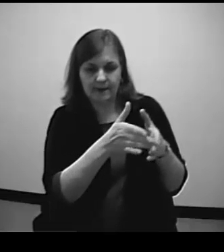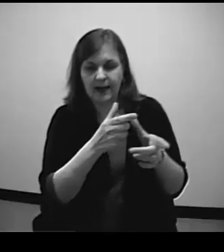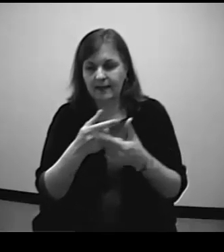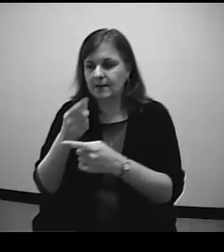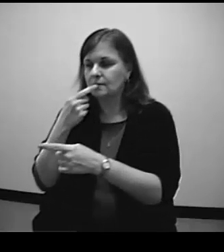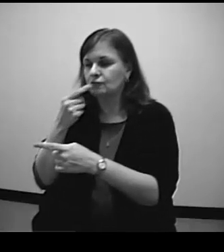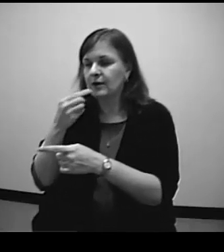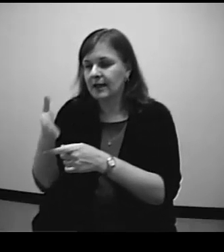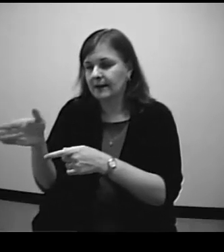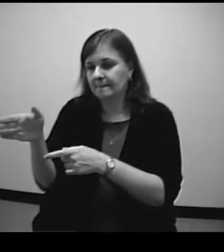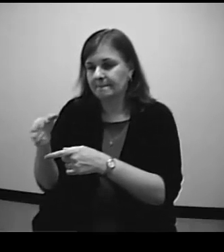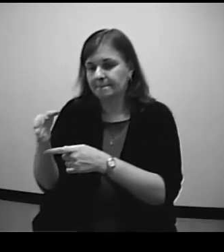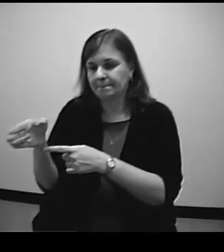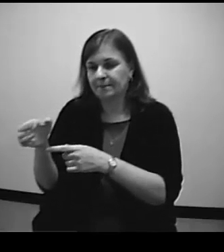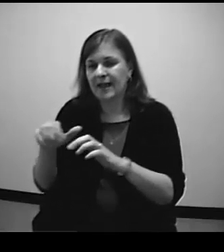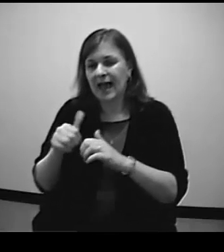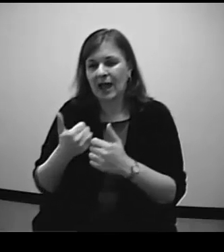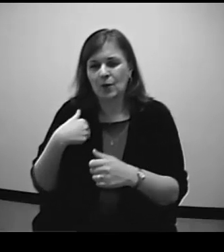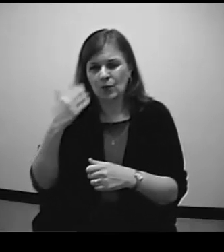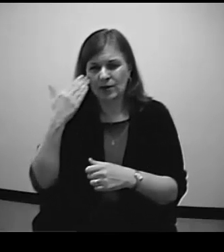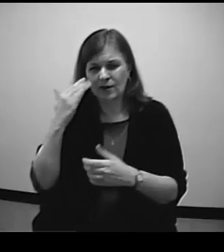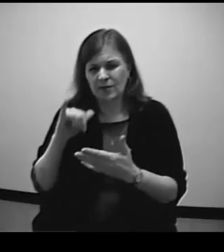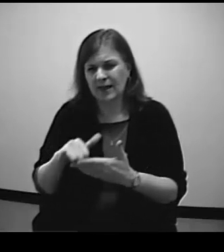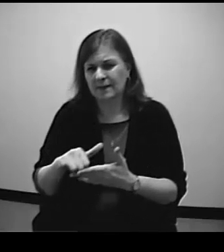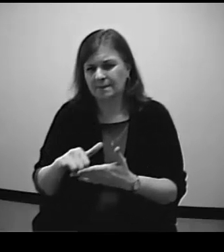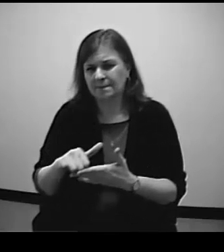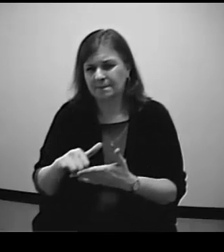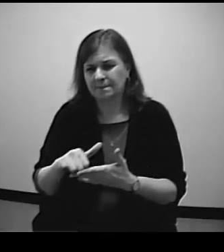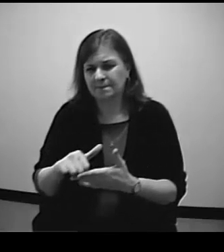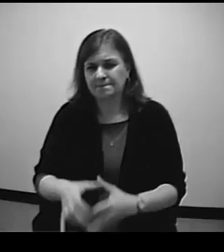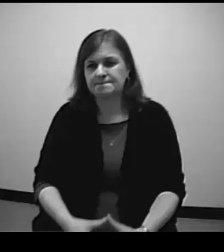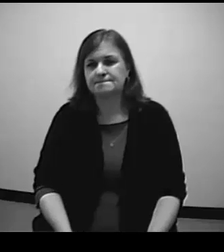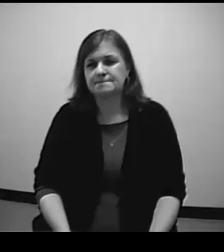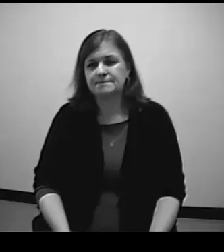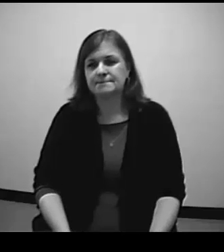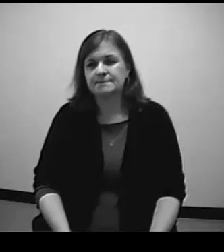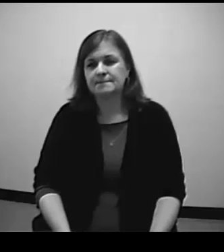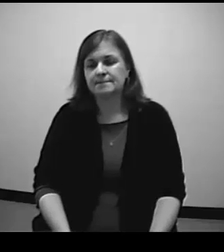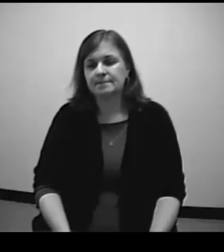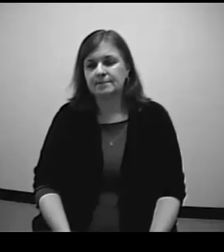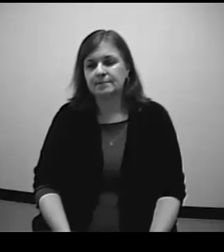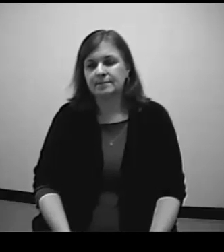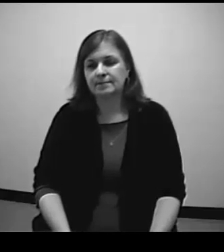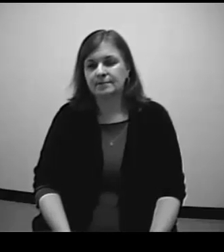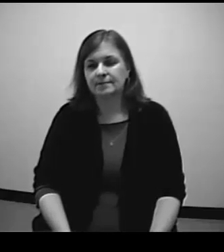and in the red spectrum how did we know that